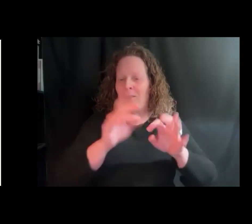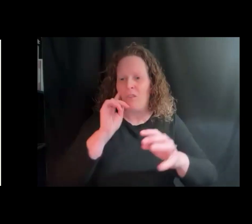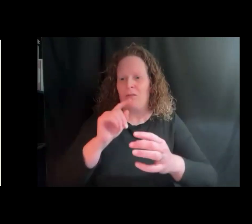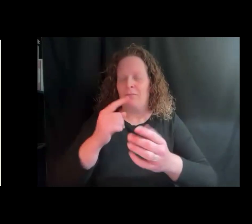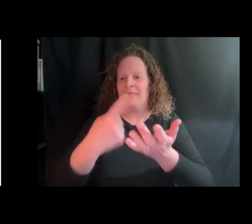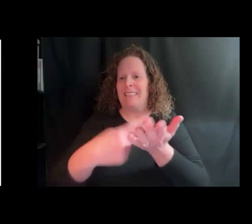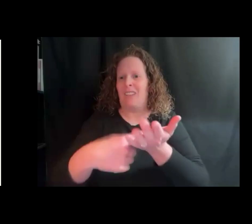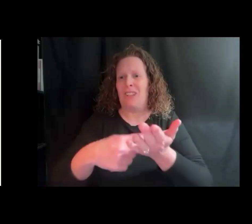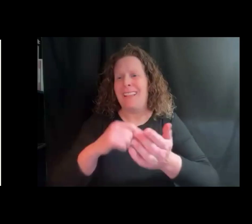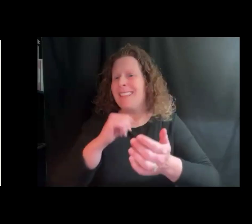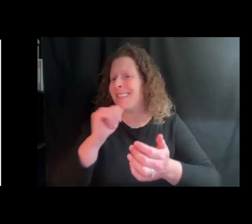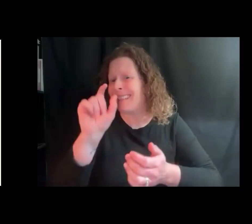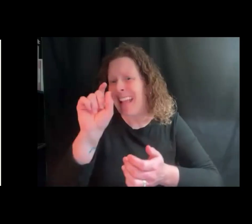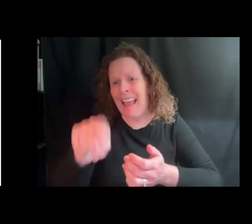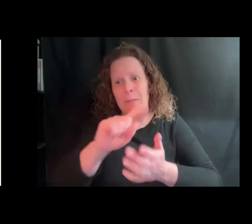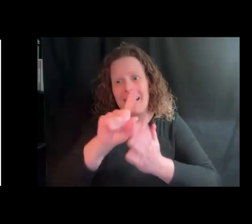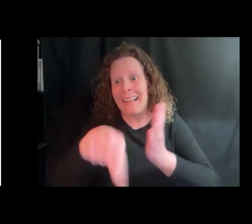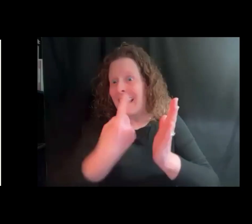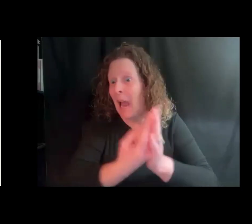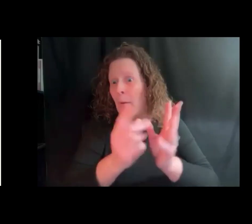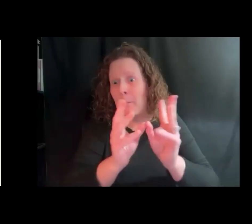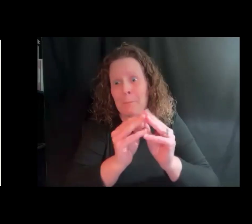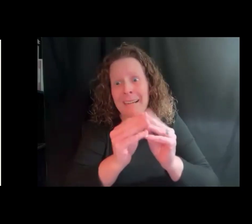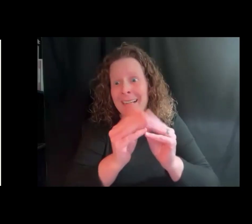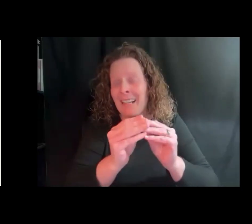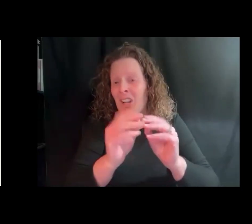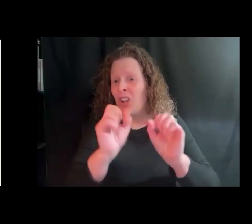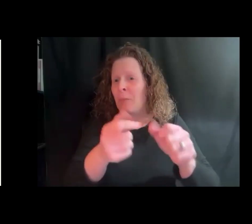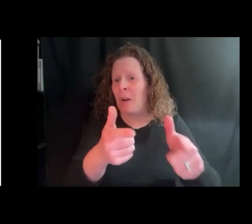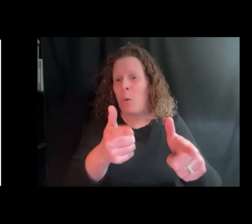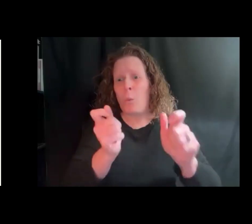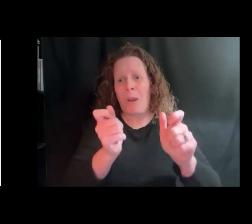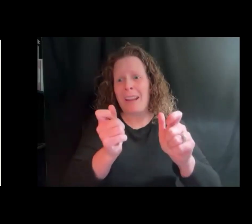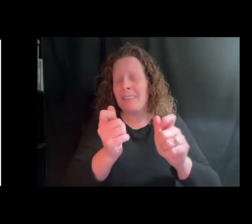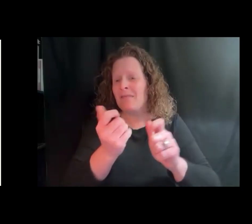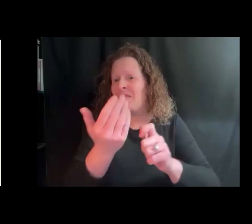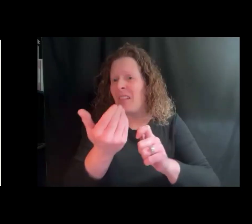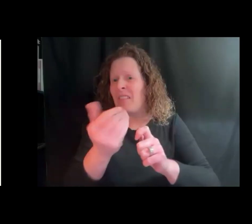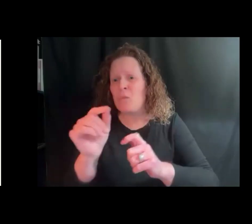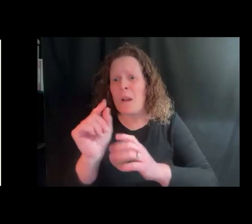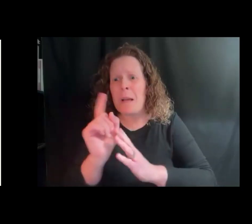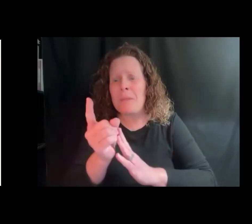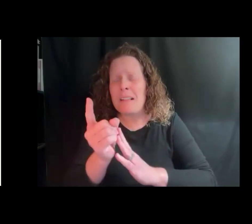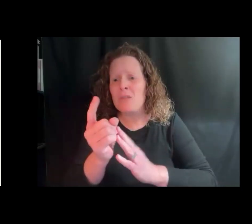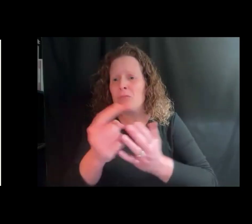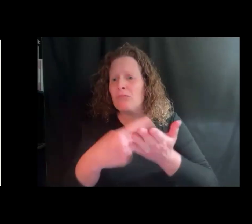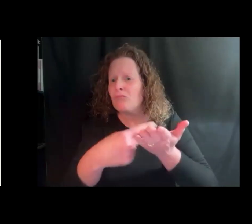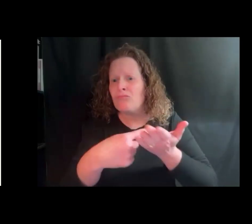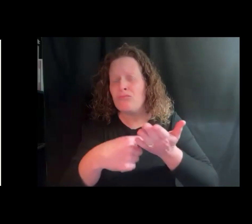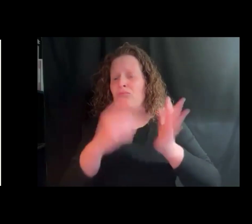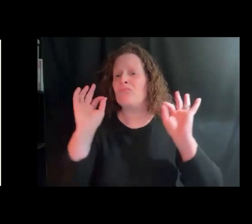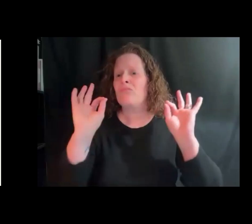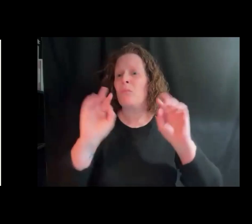getting behind or having a hard time with a topic or falling behind? It doesn't have to be a